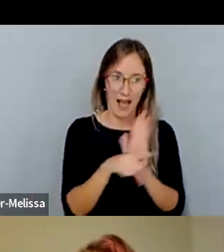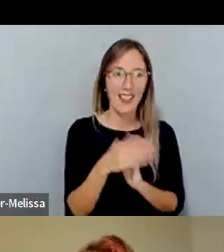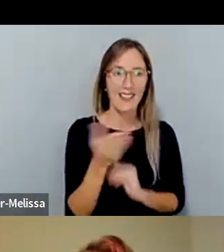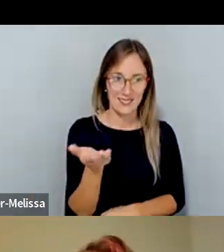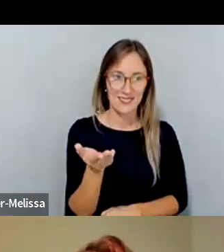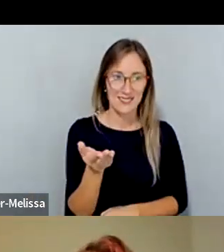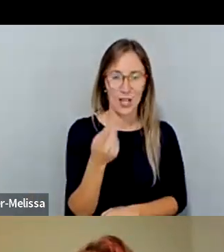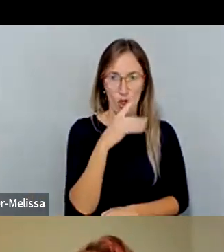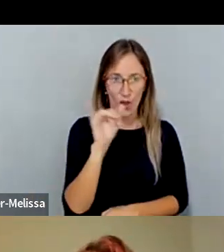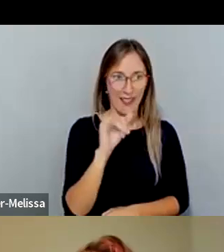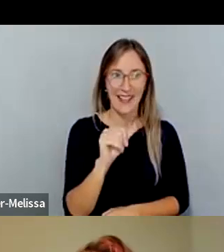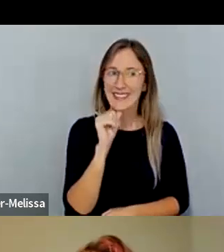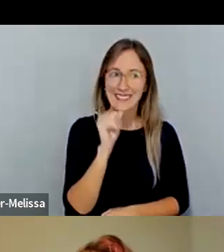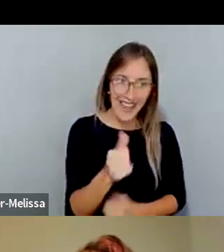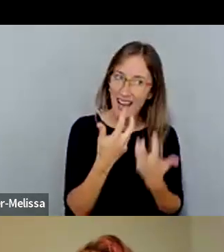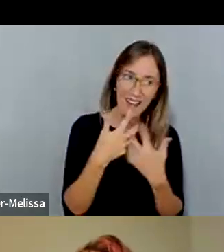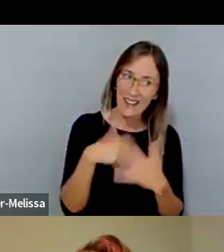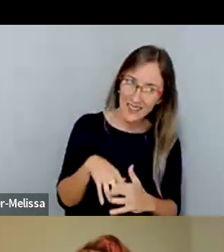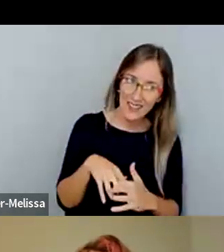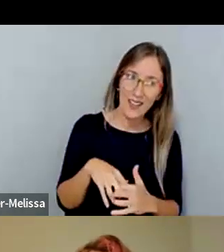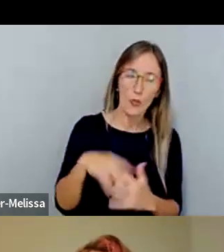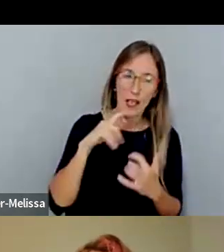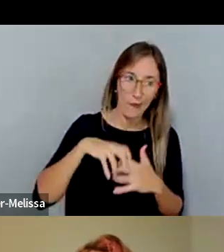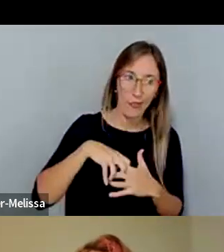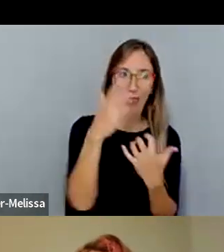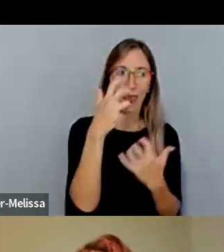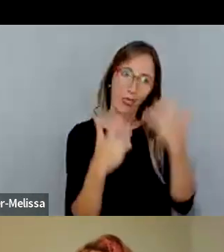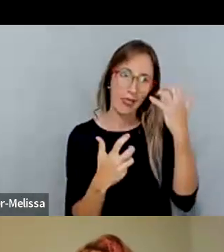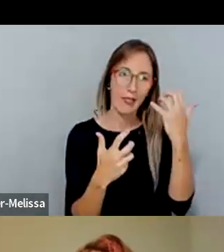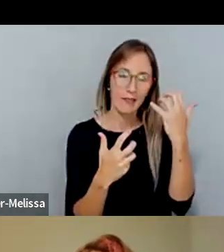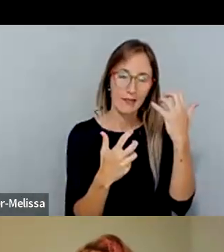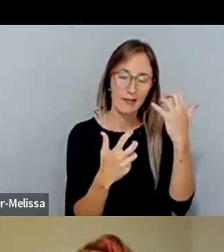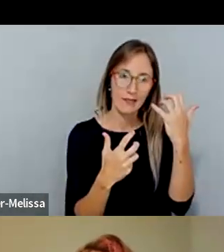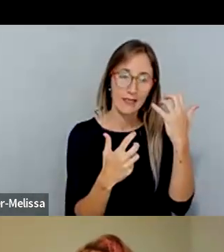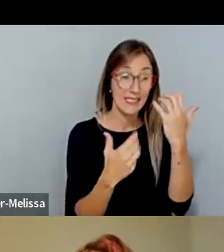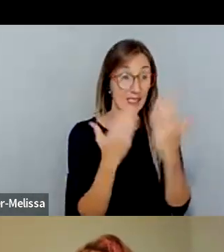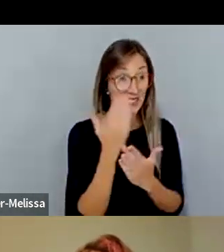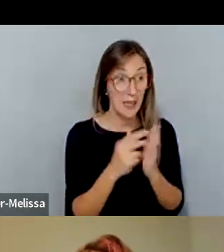and they were really cool quilts. They did not go together. Right now, in